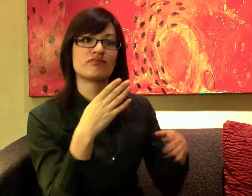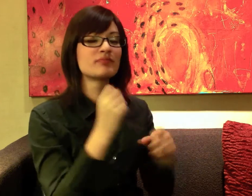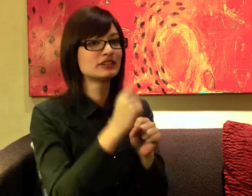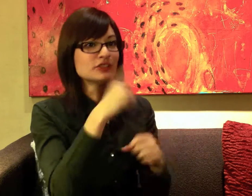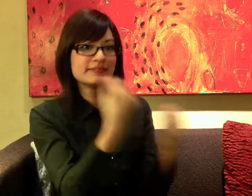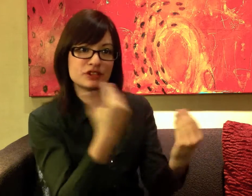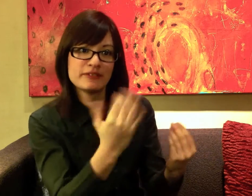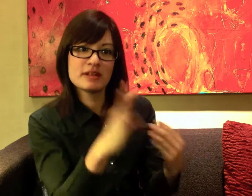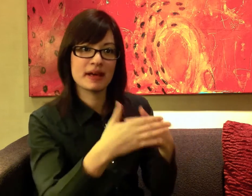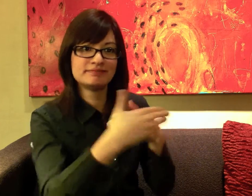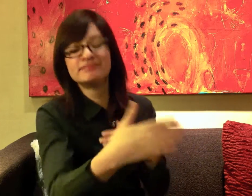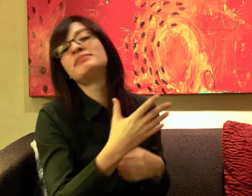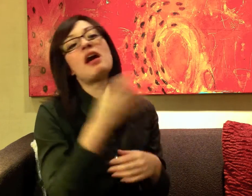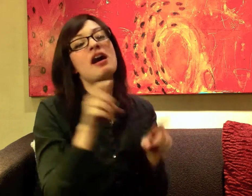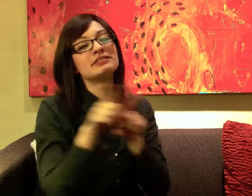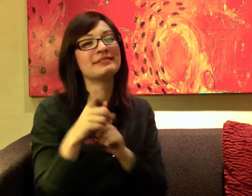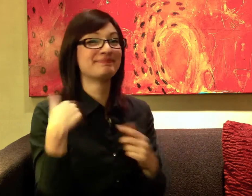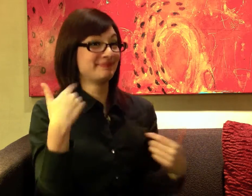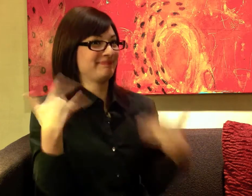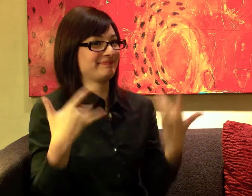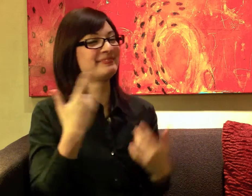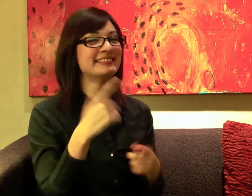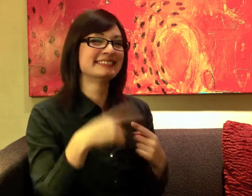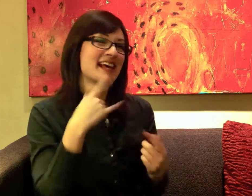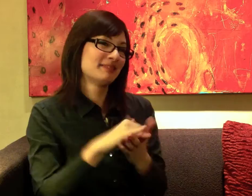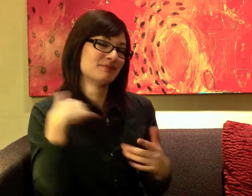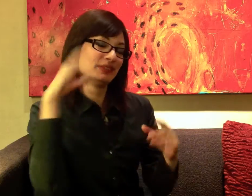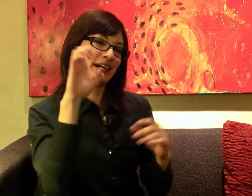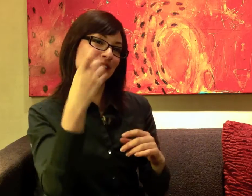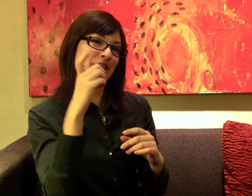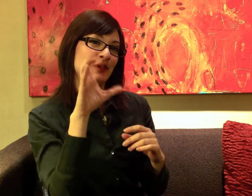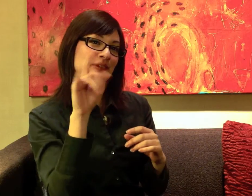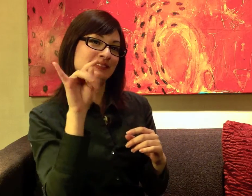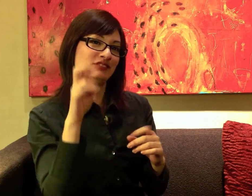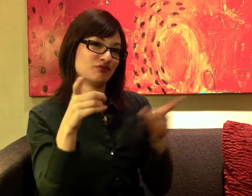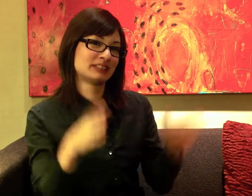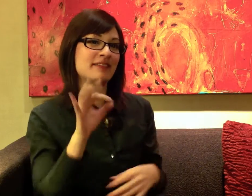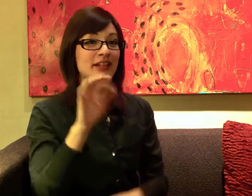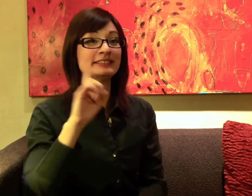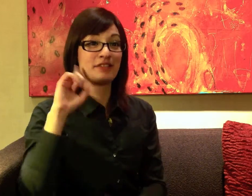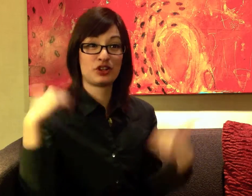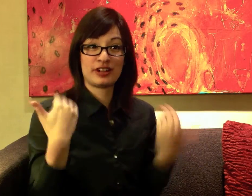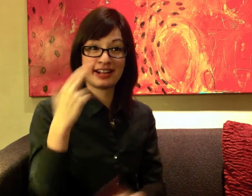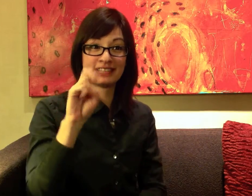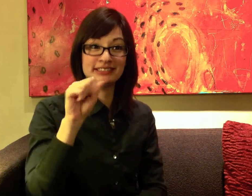by giving good feedback. And I am excited to say I am the Executive Director of Deaf Youth USA.